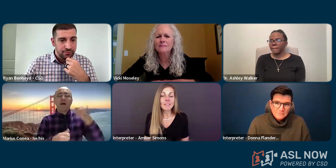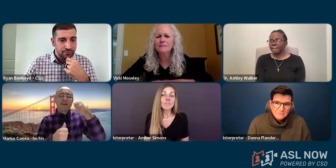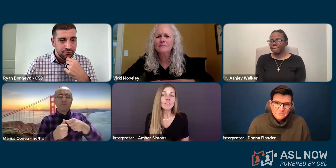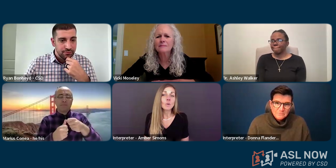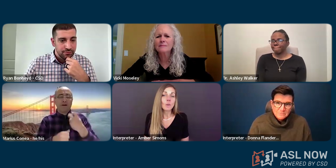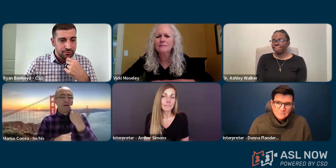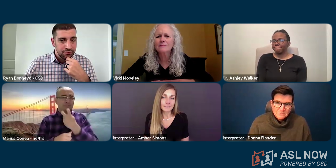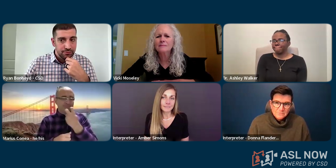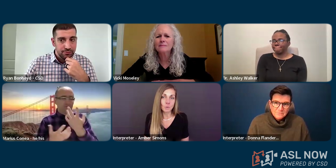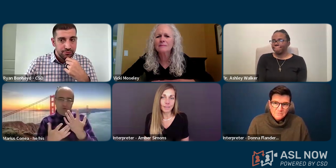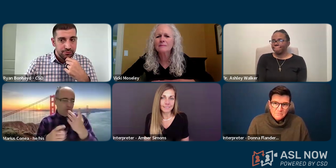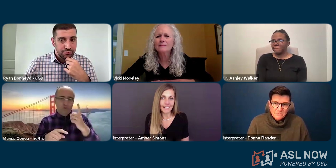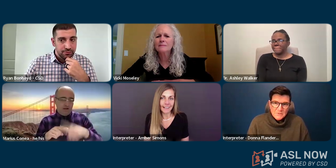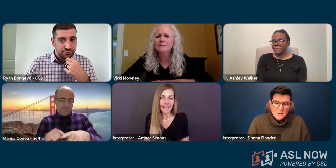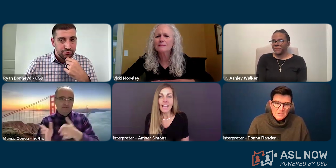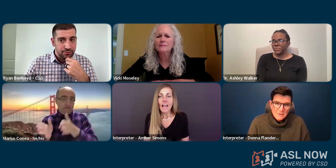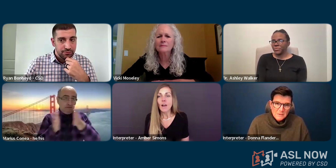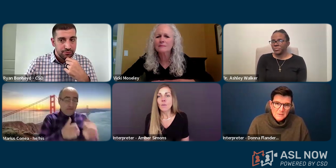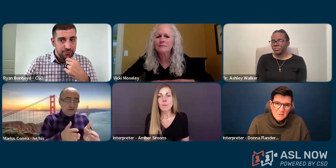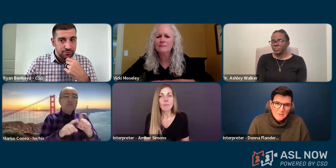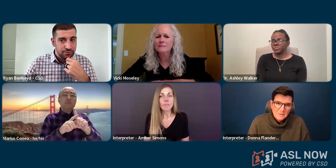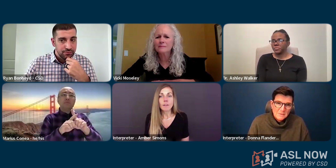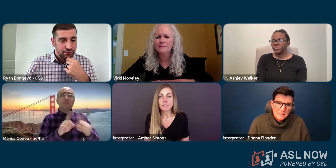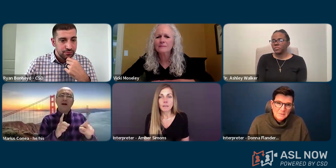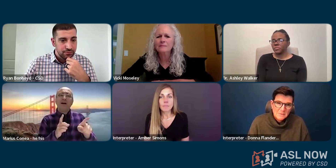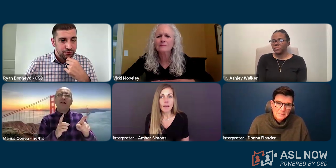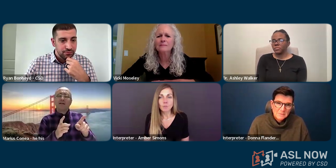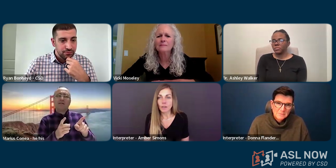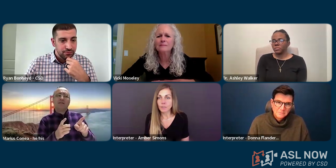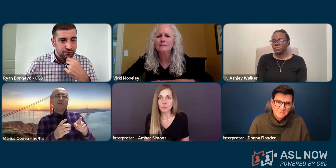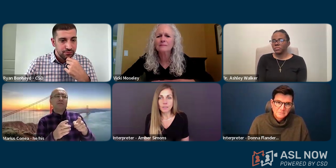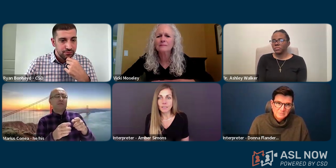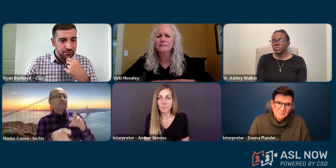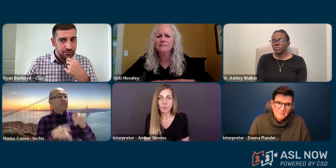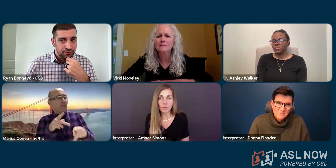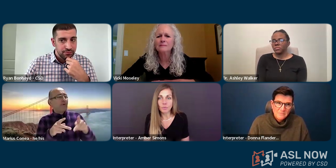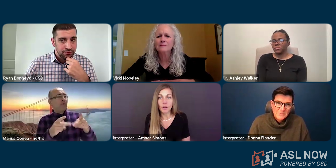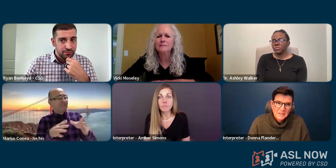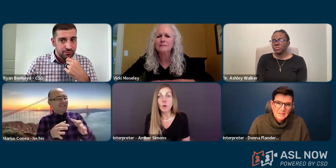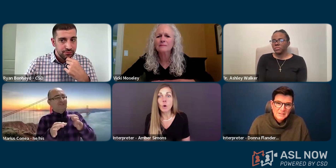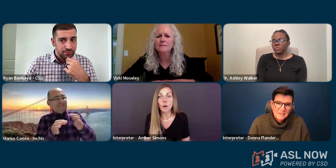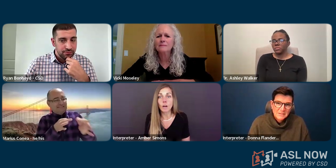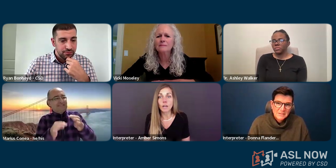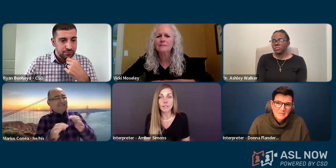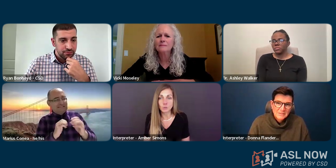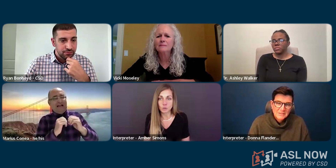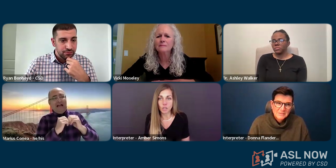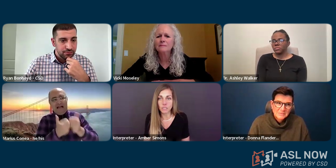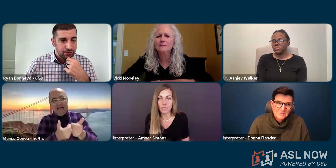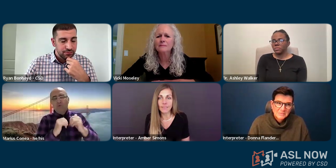in the work work setting. I remember the first time trying to read lips of a coworker and struggling